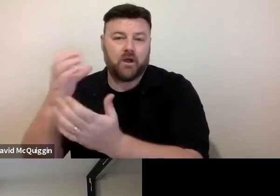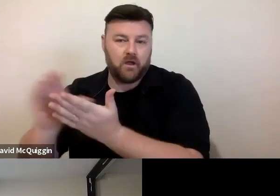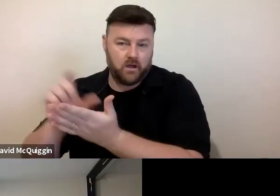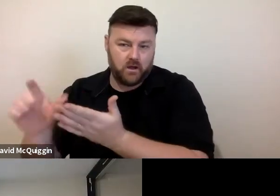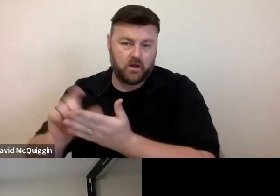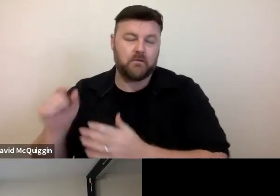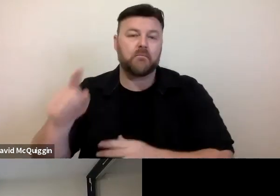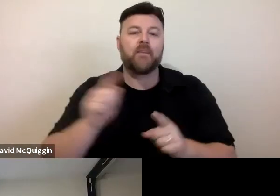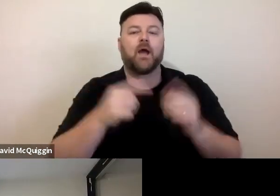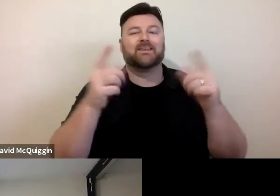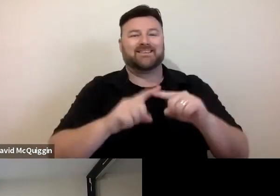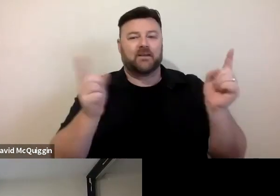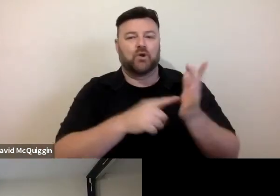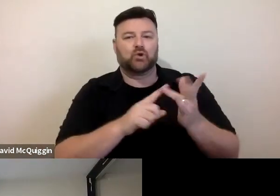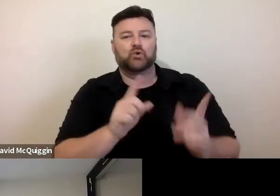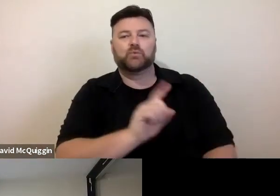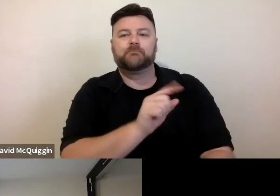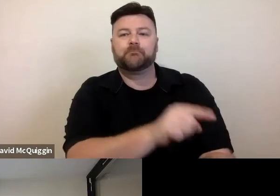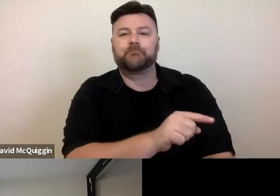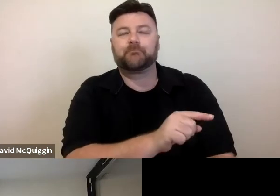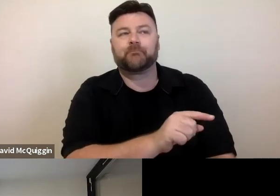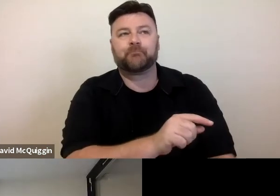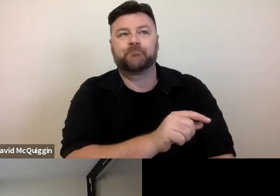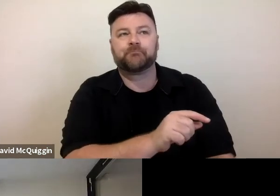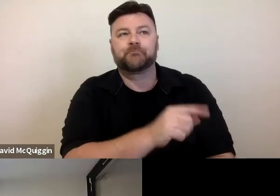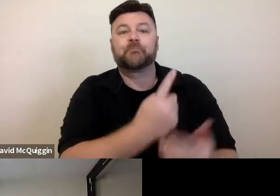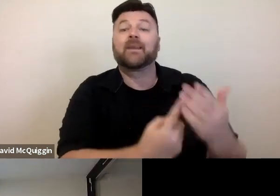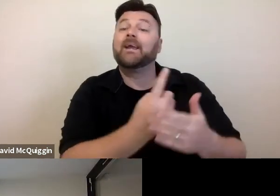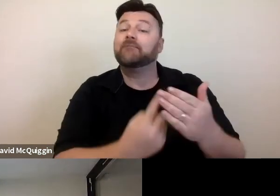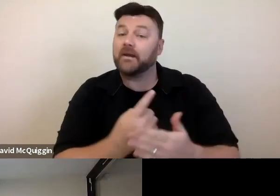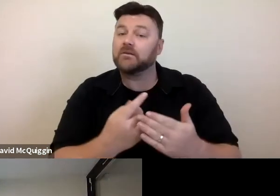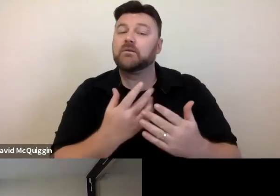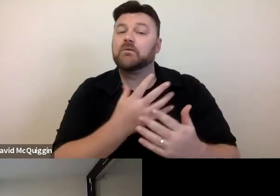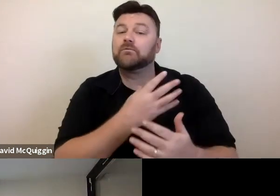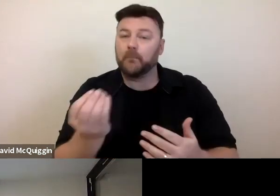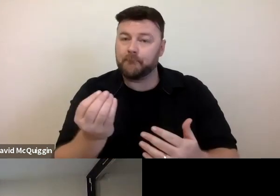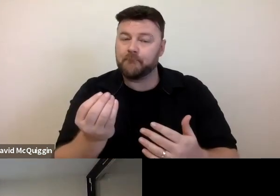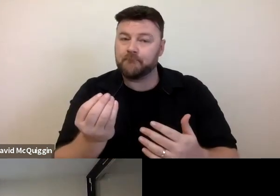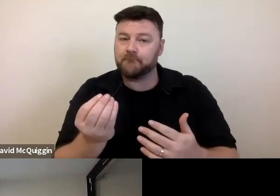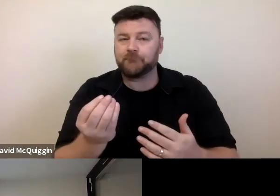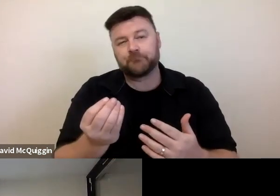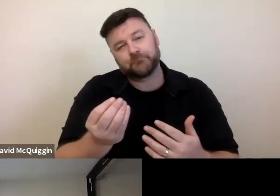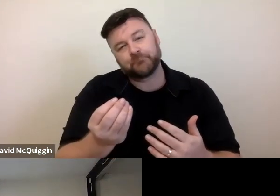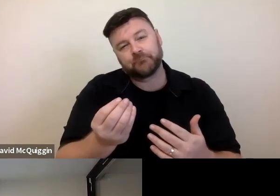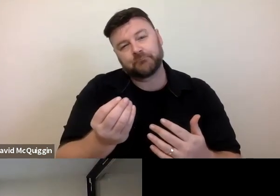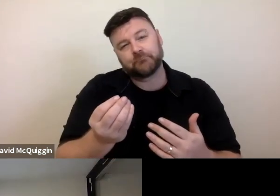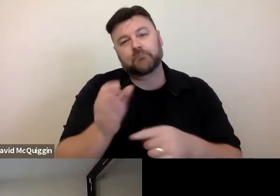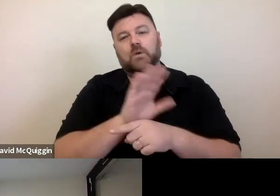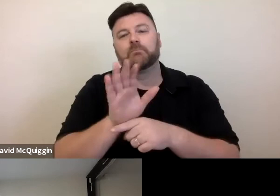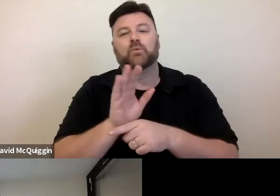to the events that was run for musical theatre.